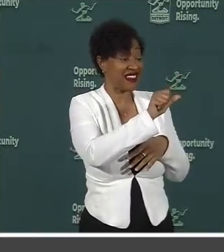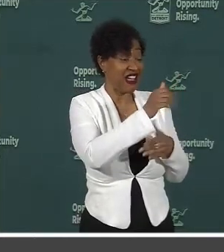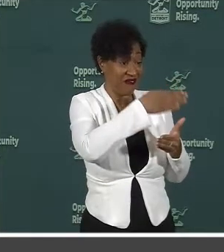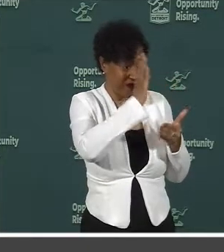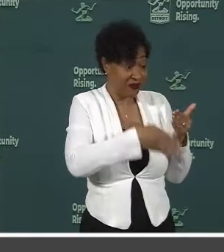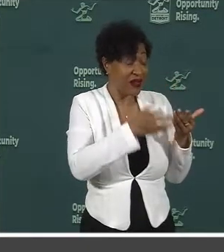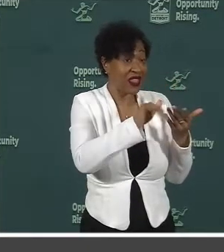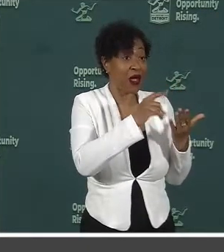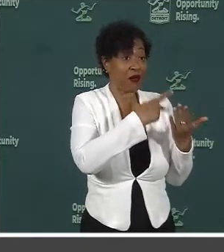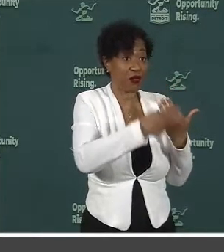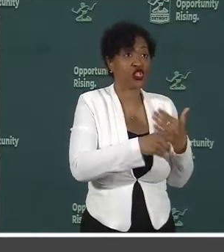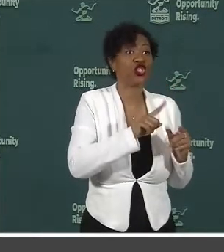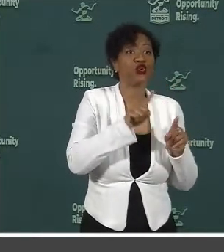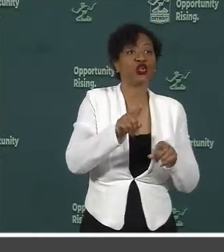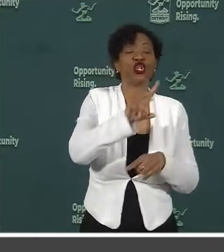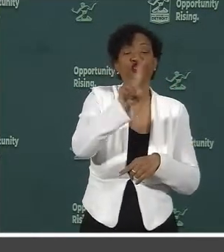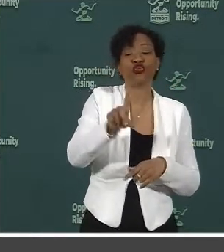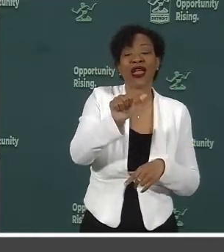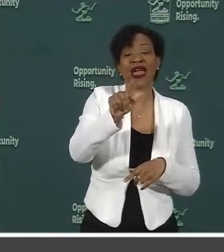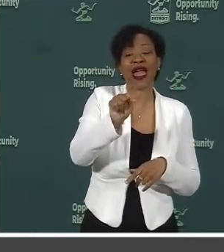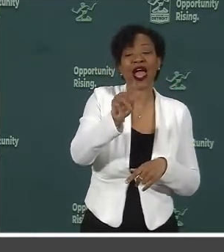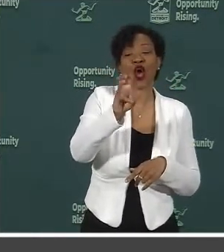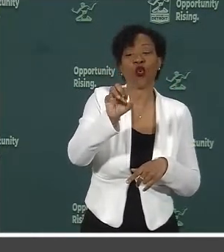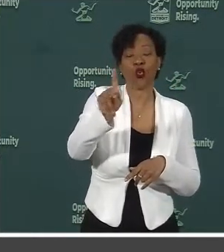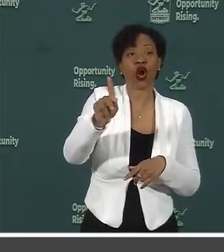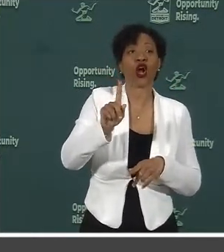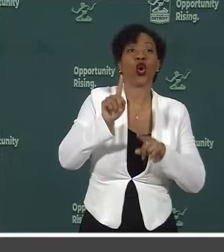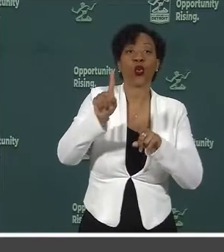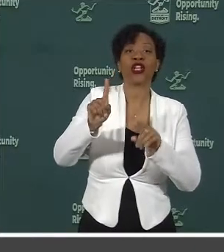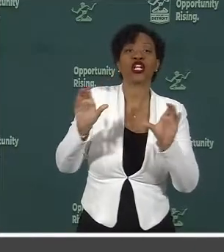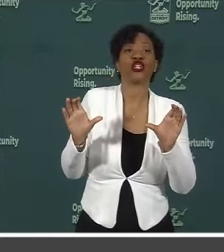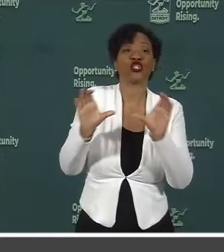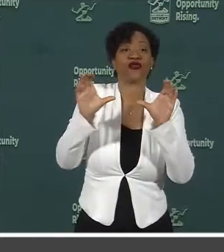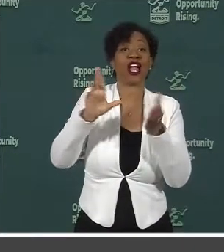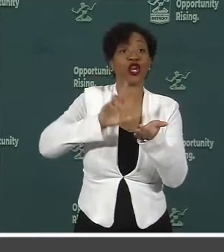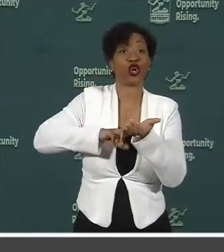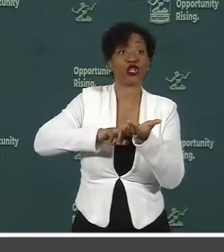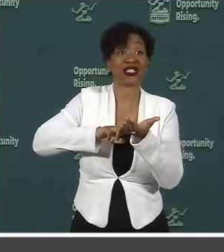DETROIT AT WORK AND WENT TO THE CERTIFIED NURSING ASSISTANTS PROGRAM AND THEN WENT STRAIGHT